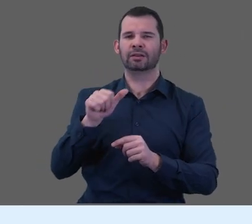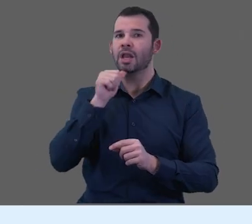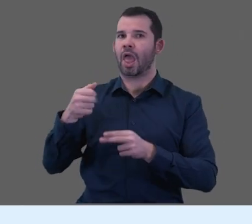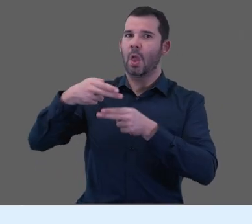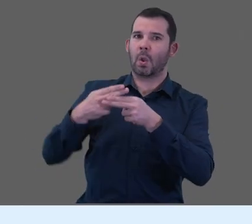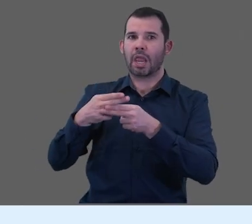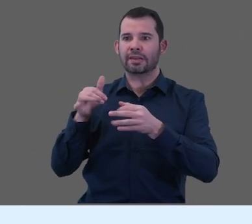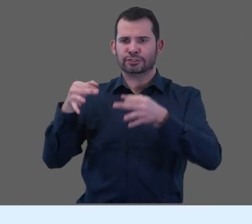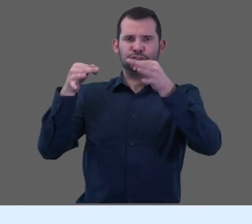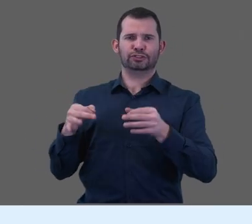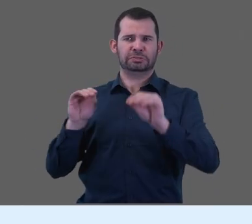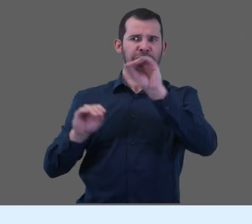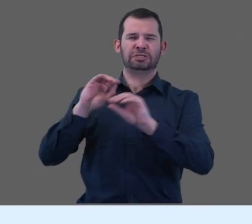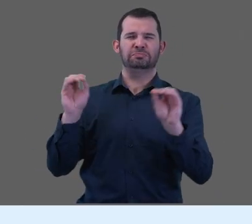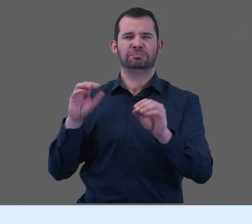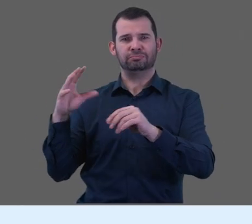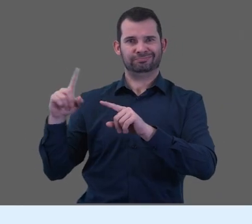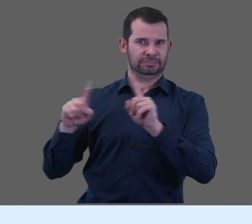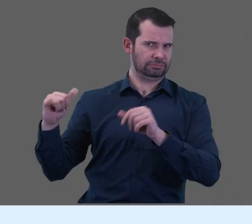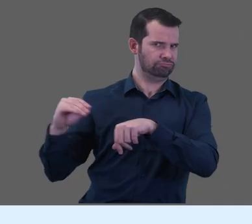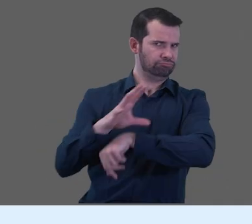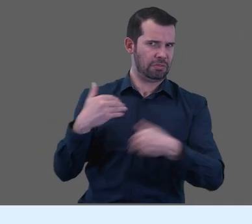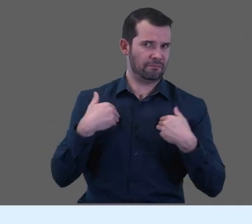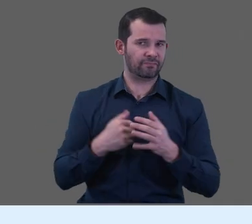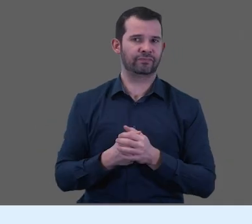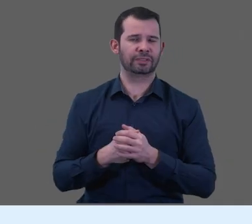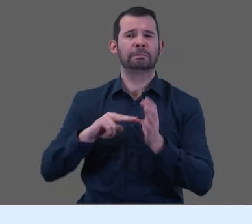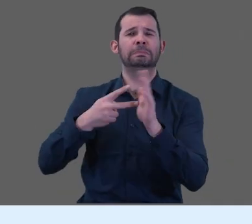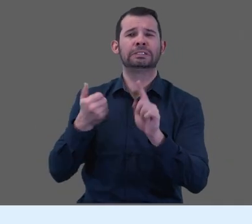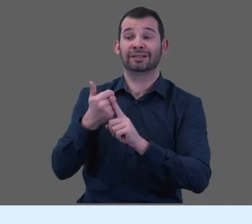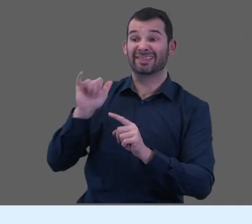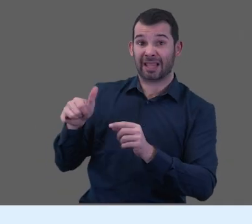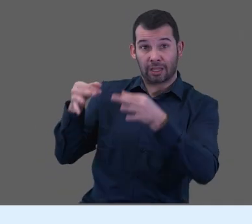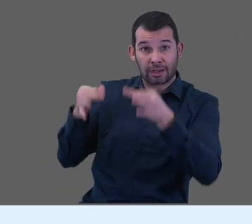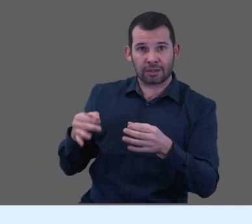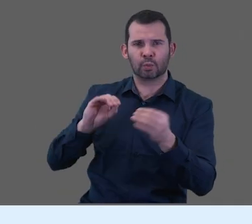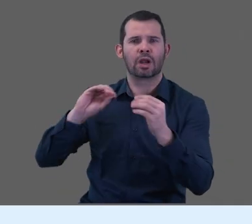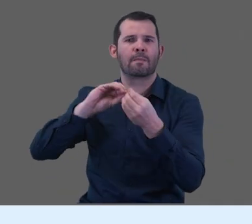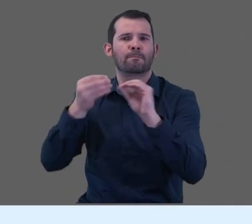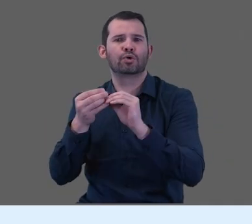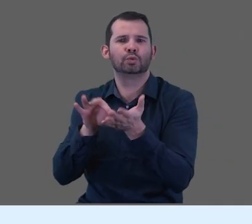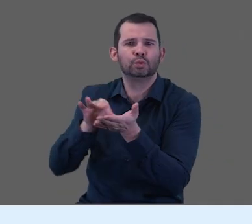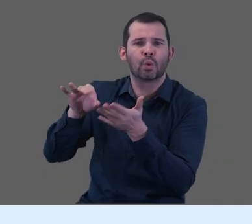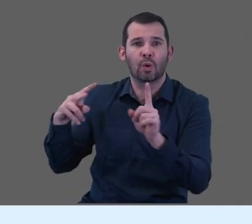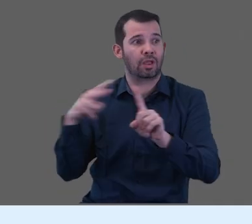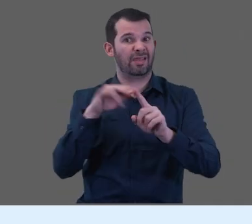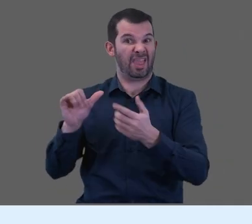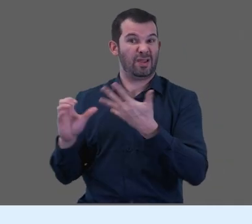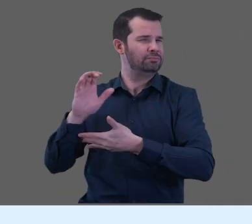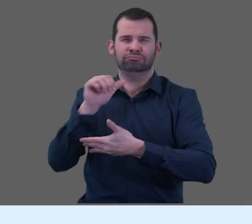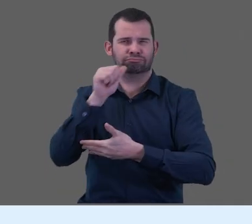is a non-weighted determination. This means there’s no numeric score assigned to this criteria.